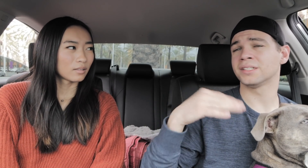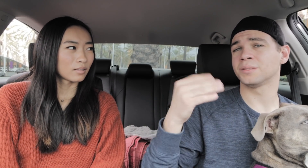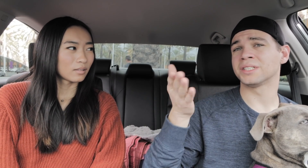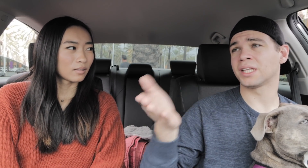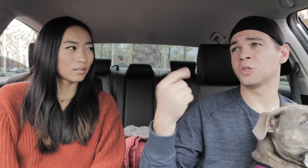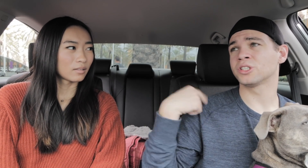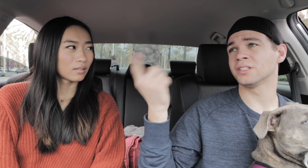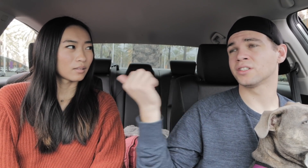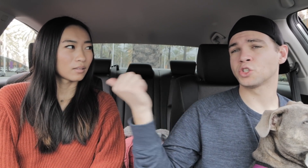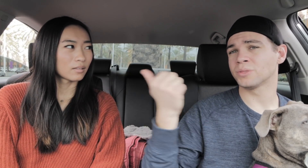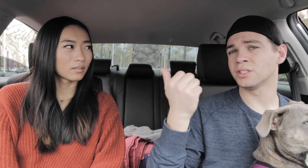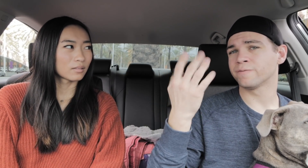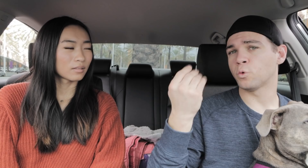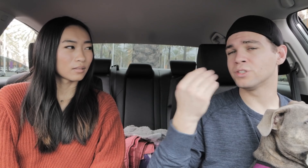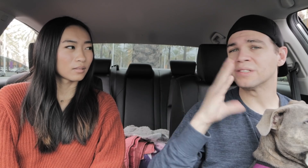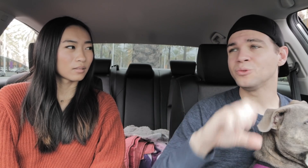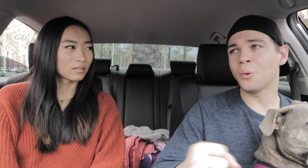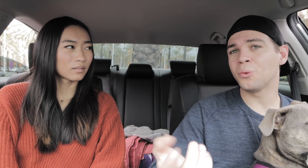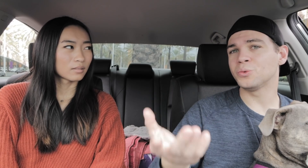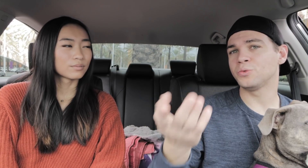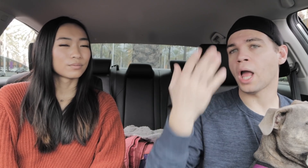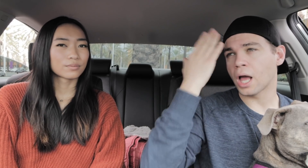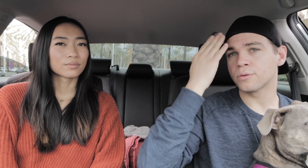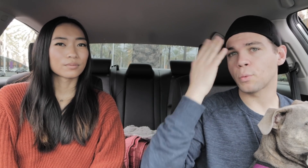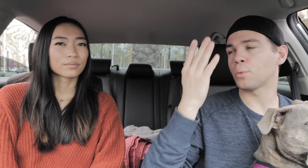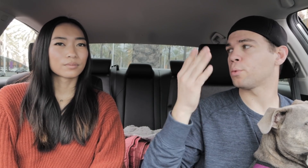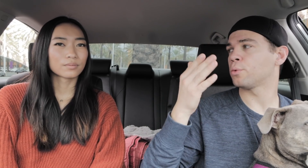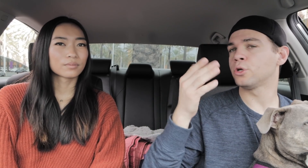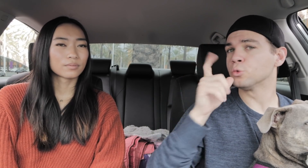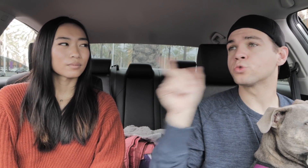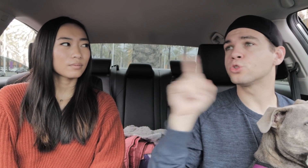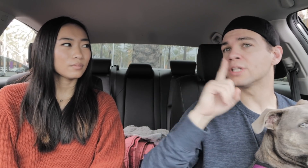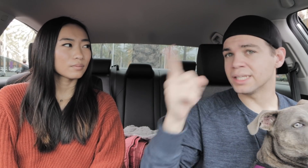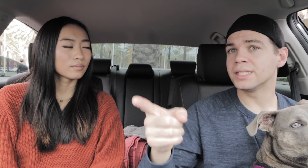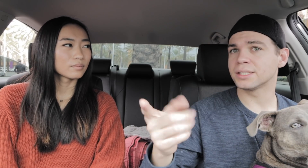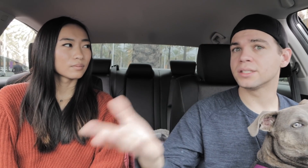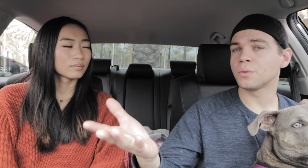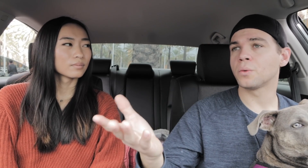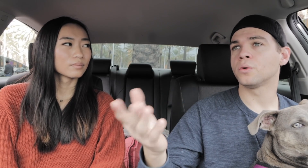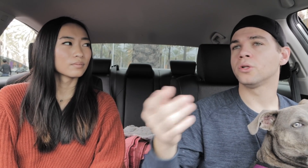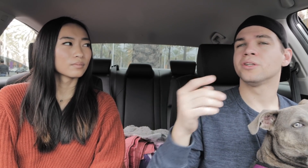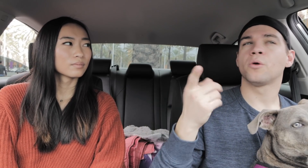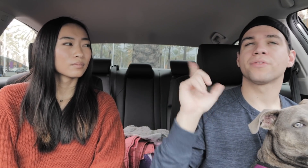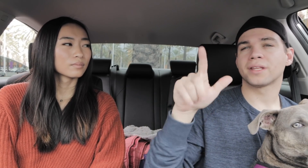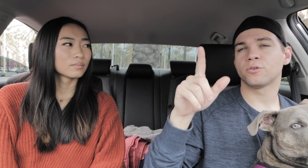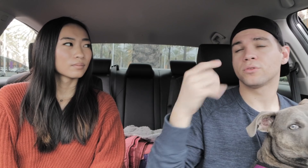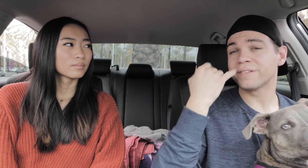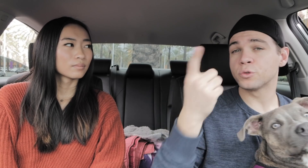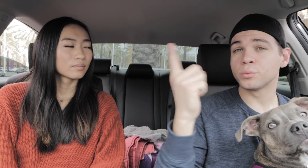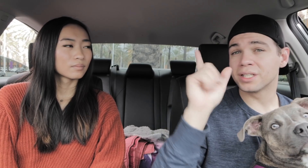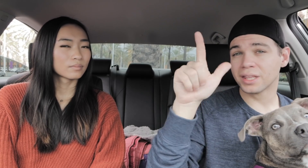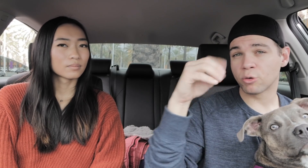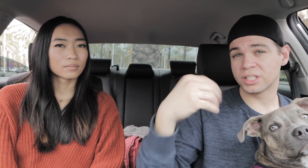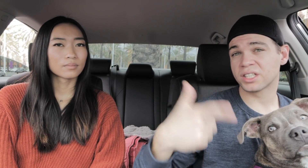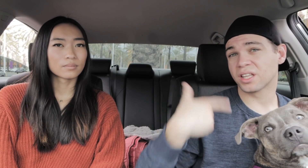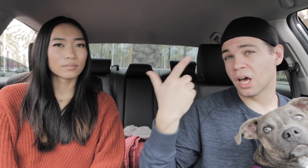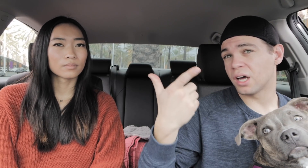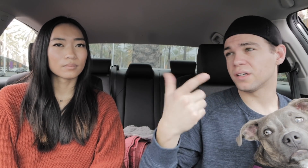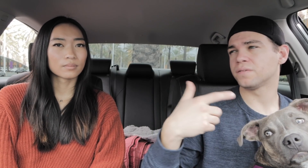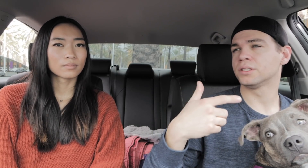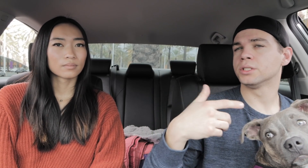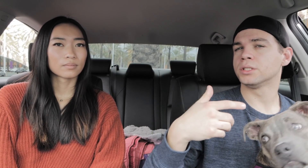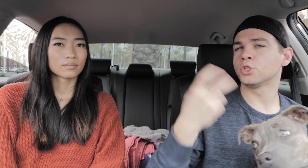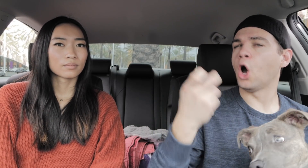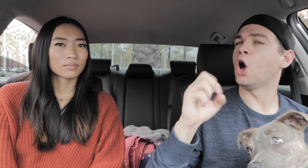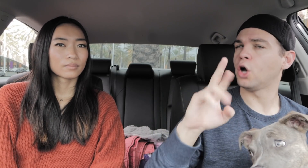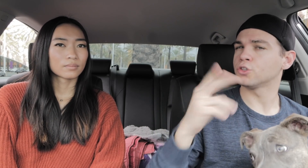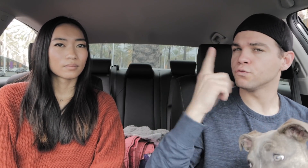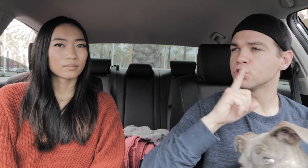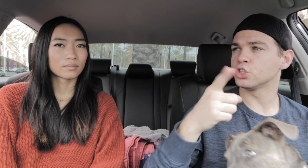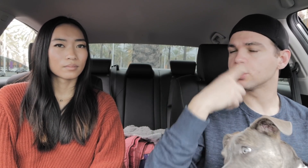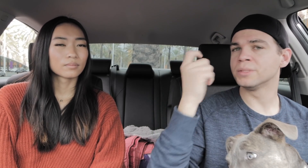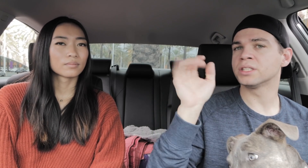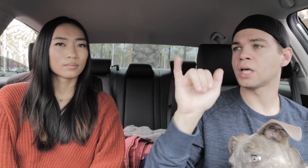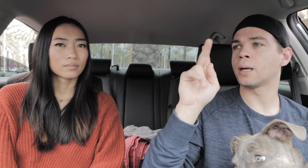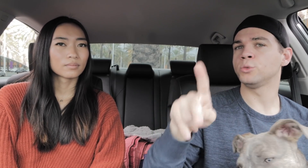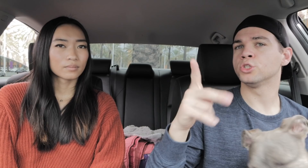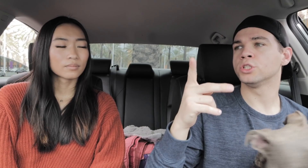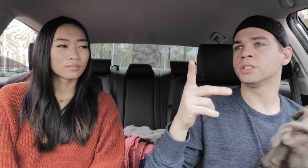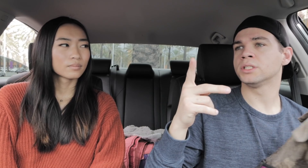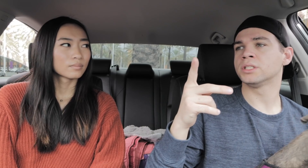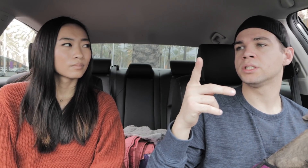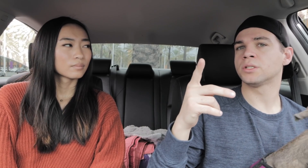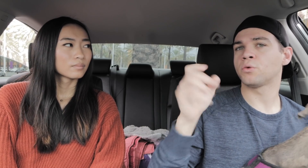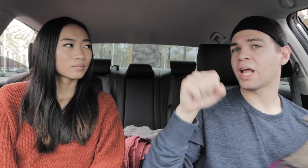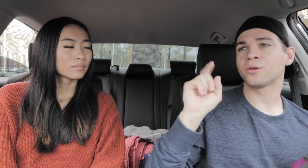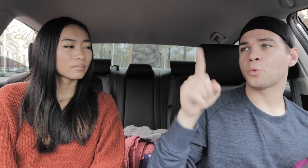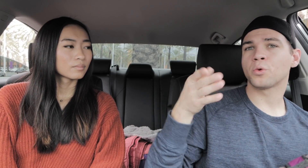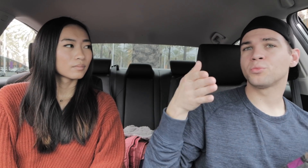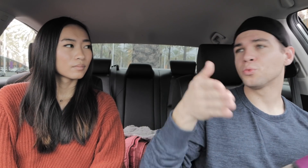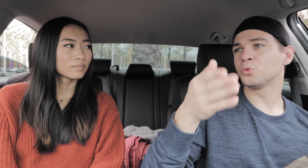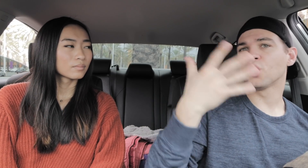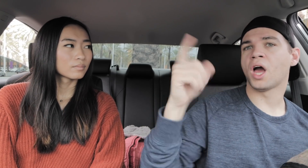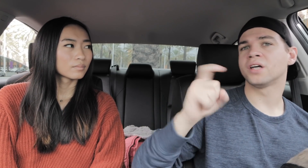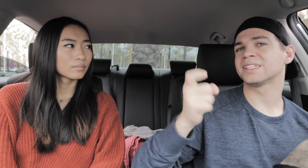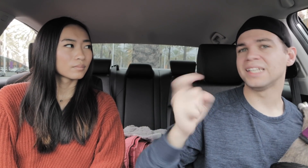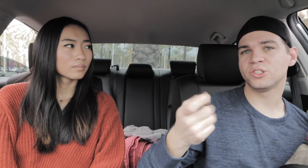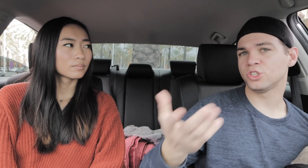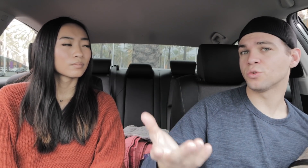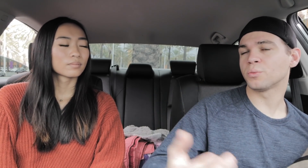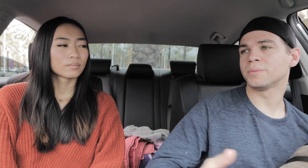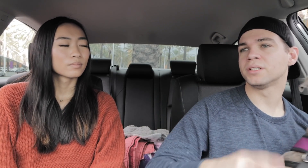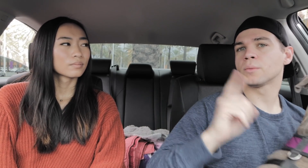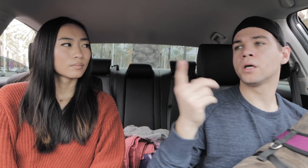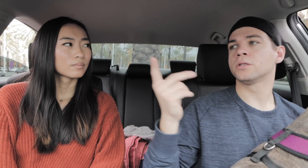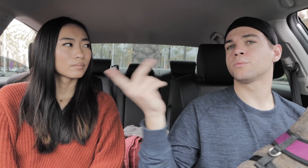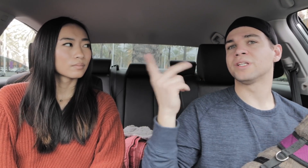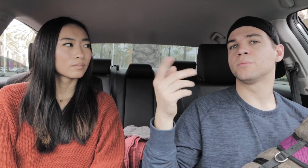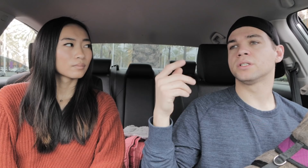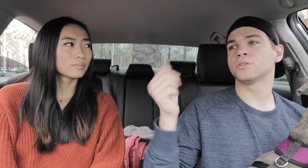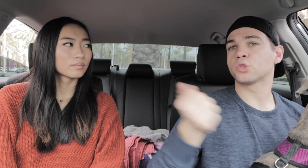I basically been there since she was 14 years old